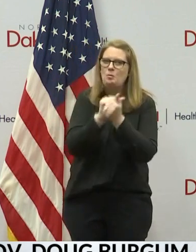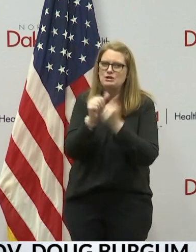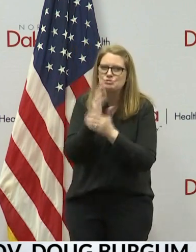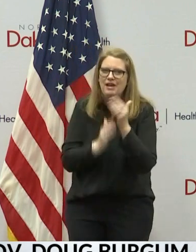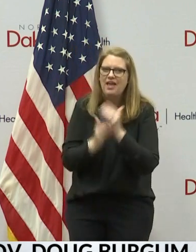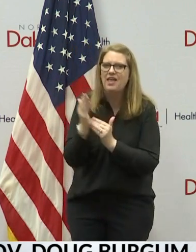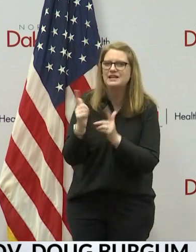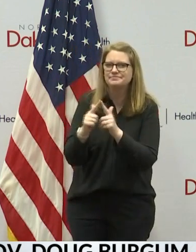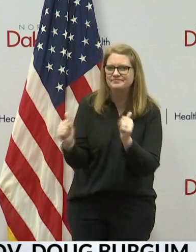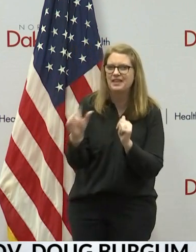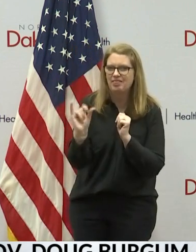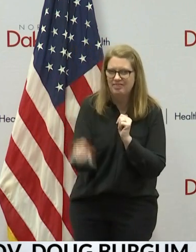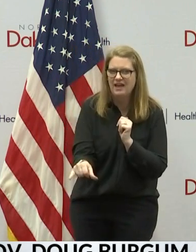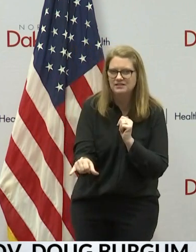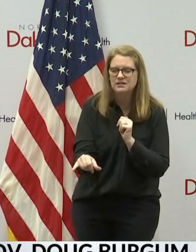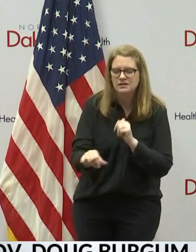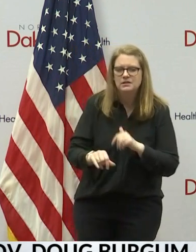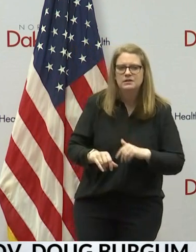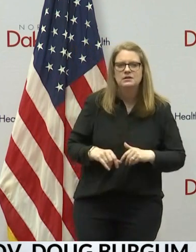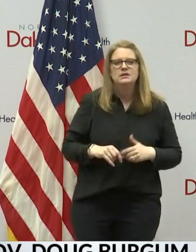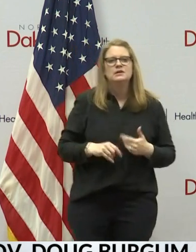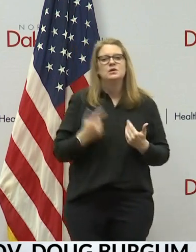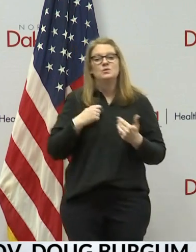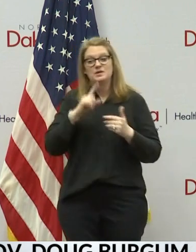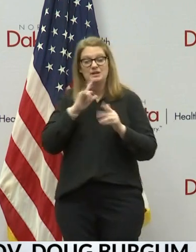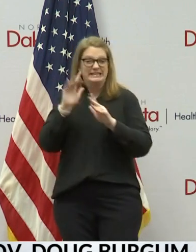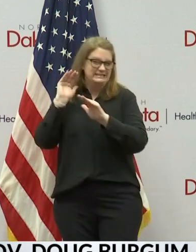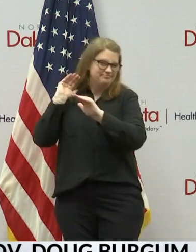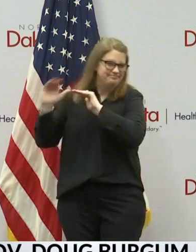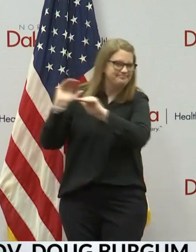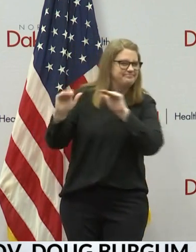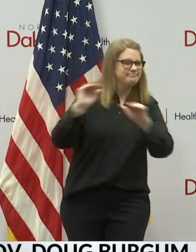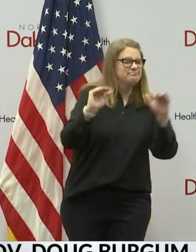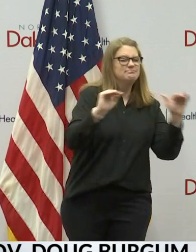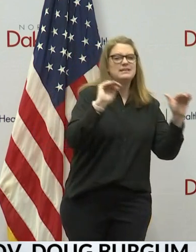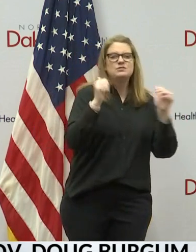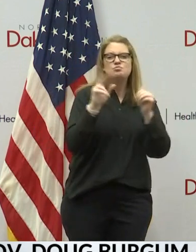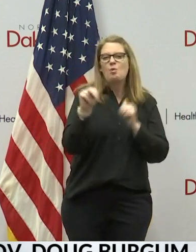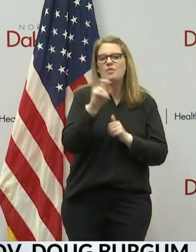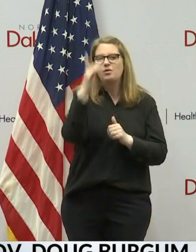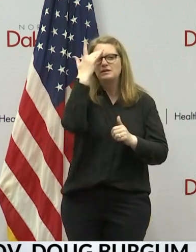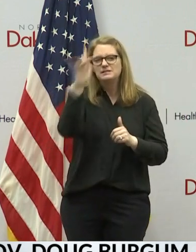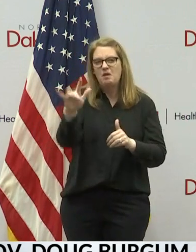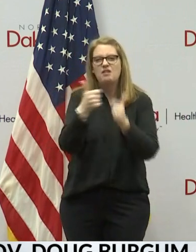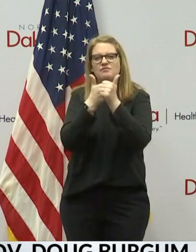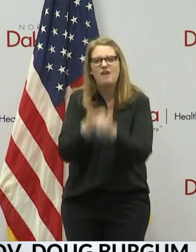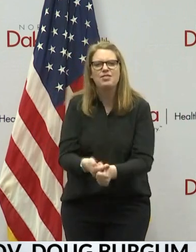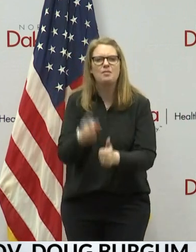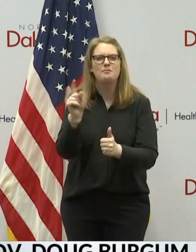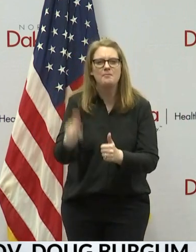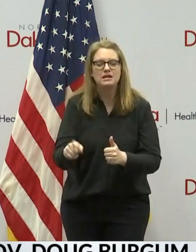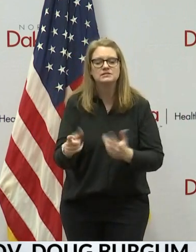WE HAVE HAD TO EMBRACE IF YOU'RE NOT WELL, YOU STAY WELL WITH OTHER HYGIENE AND PHYSICAL